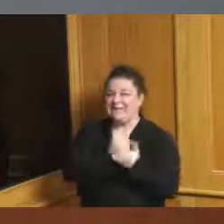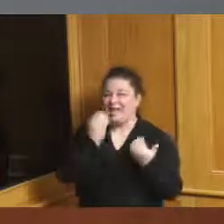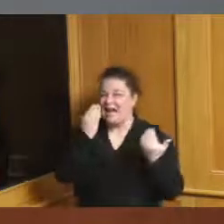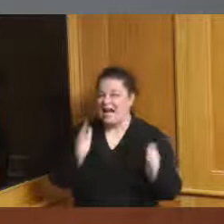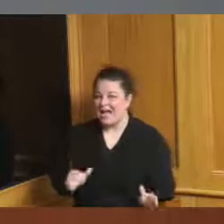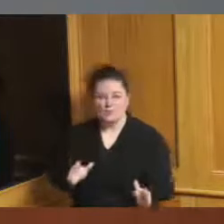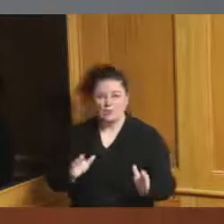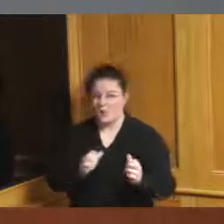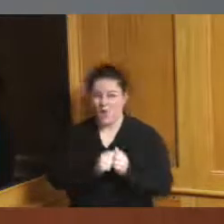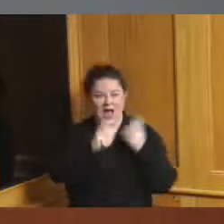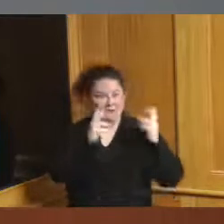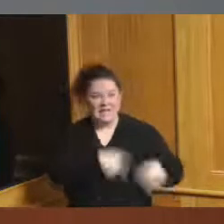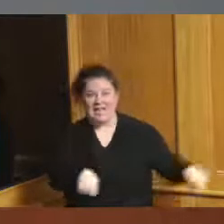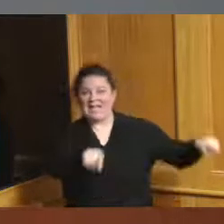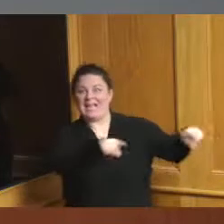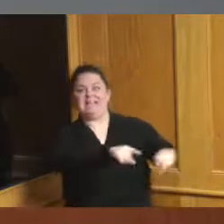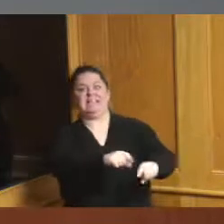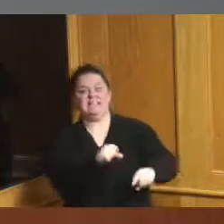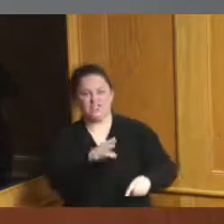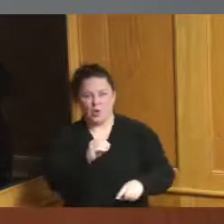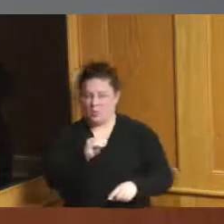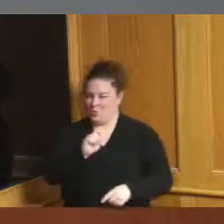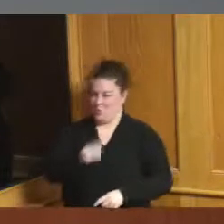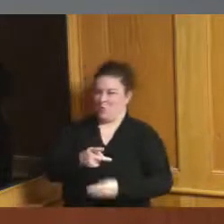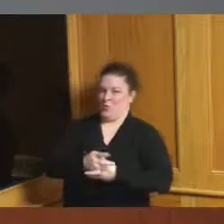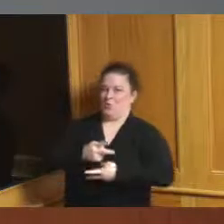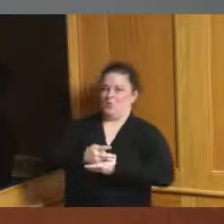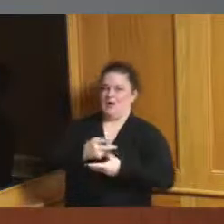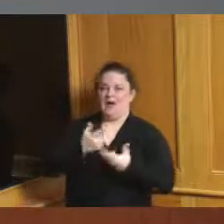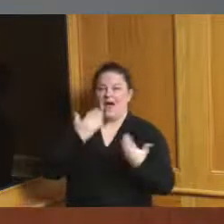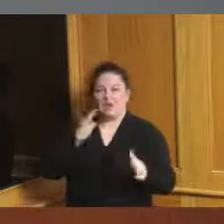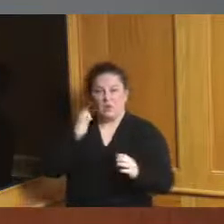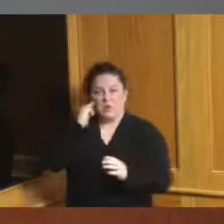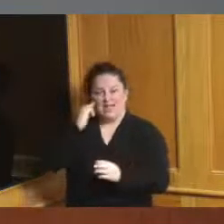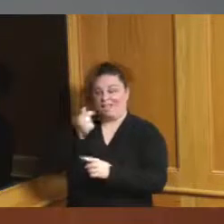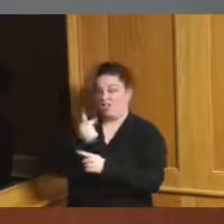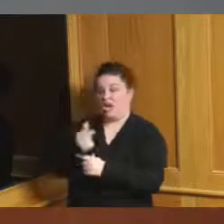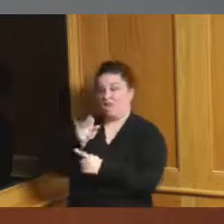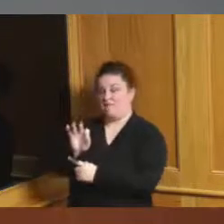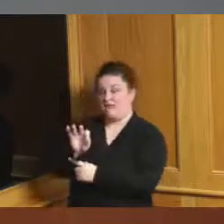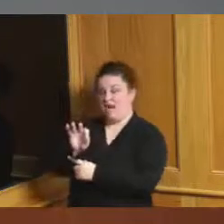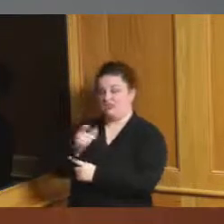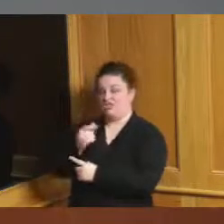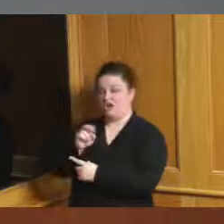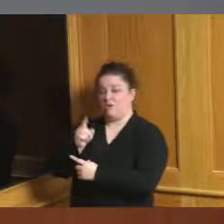is and so i would wonder what the impact on the general fund is related to that so i assume that